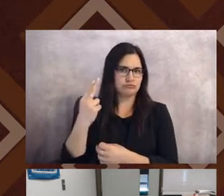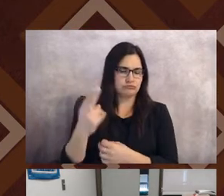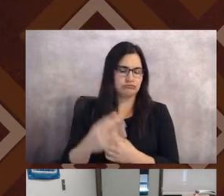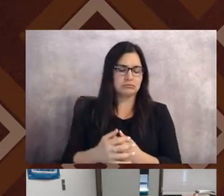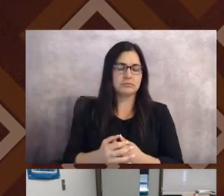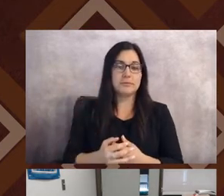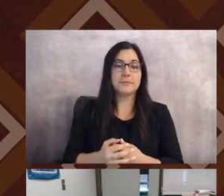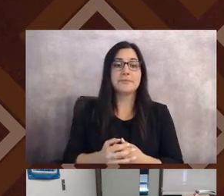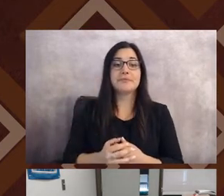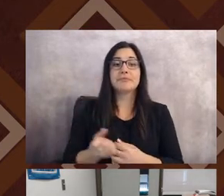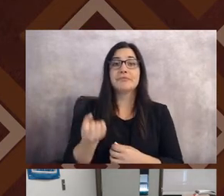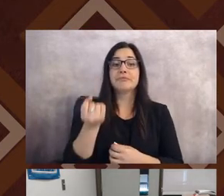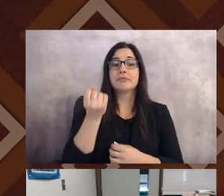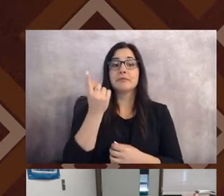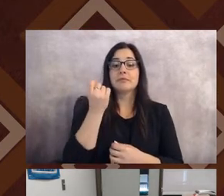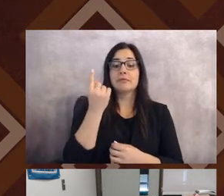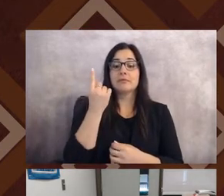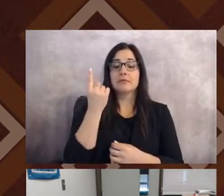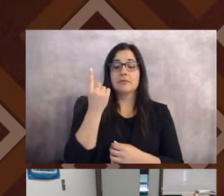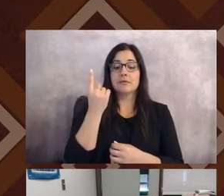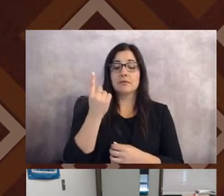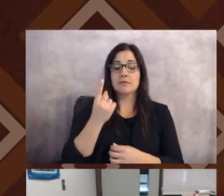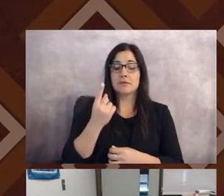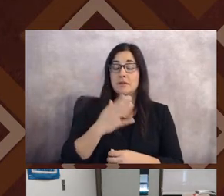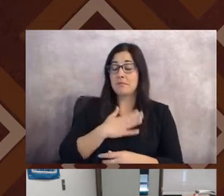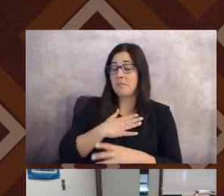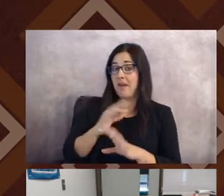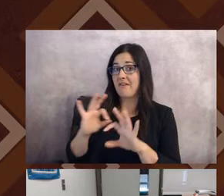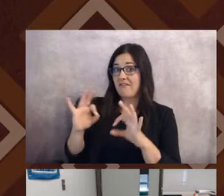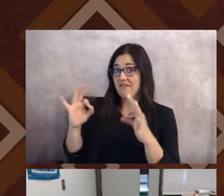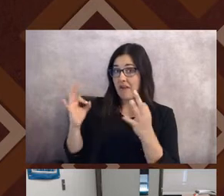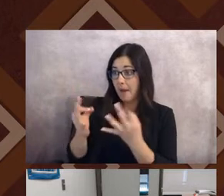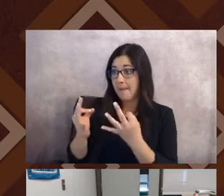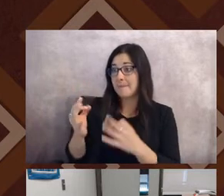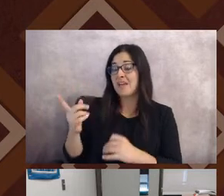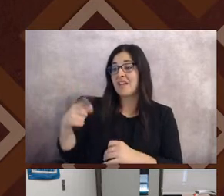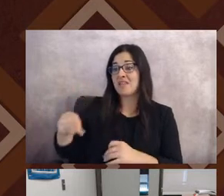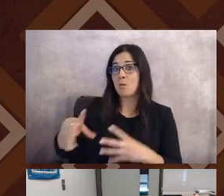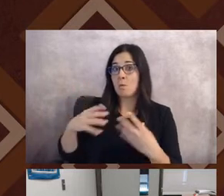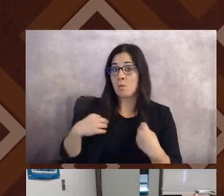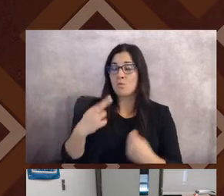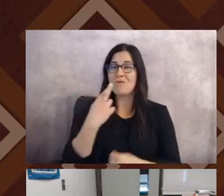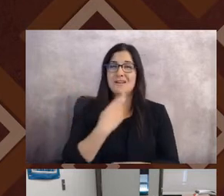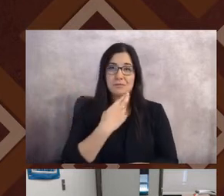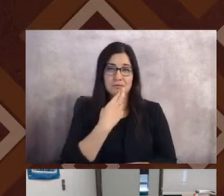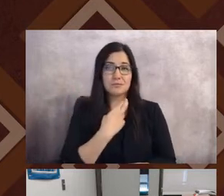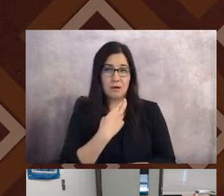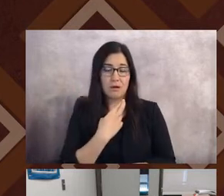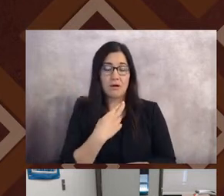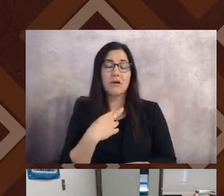my my family had a restaurant and moved into Larry